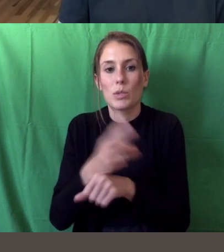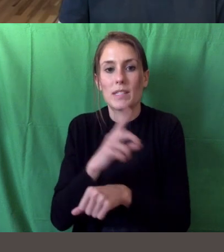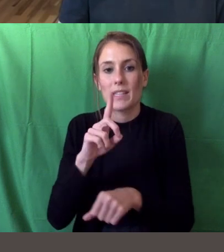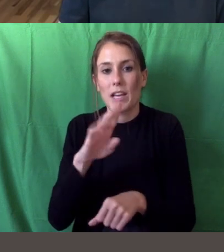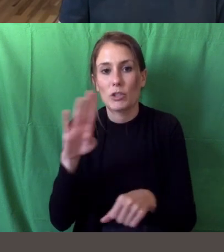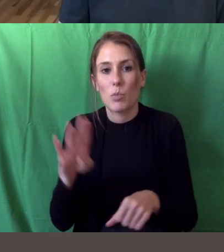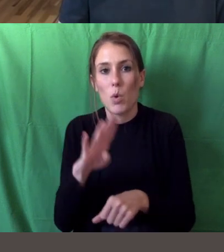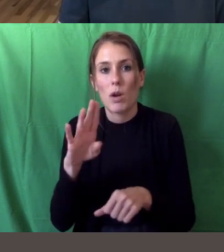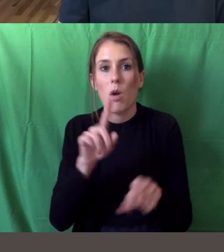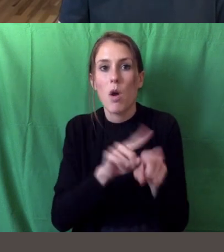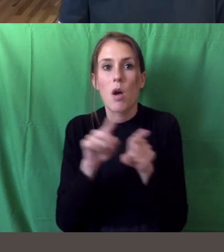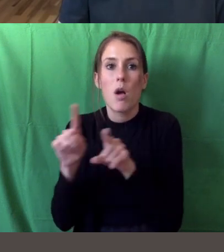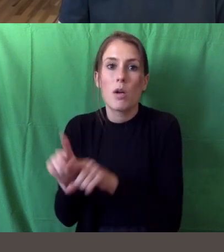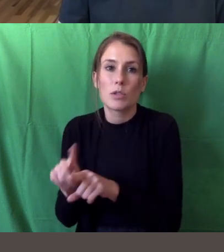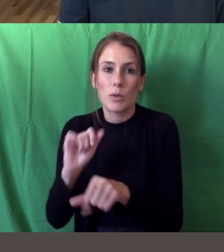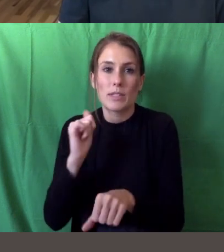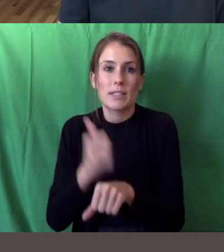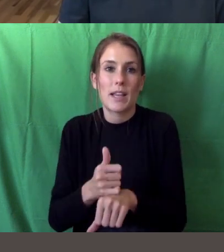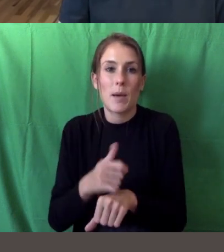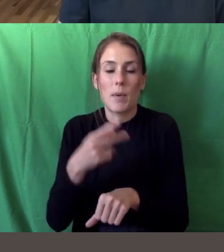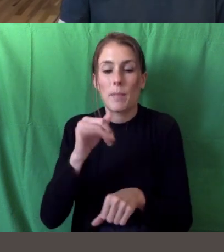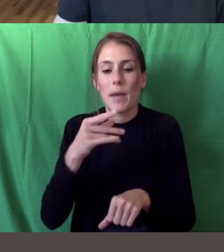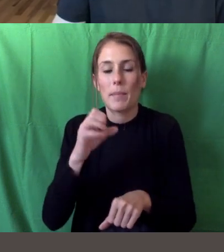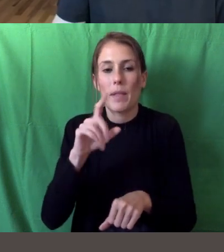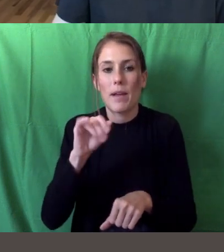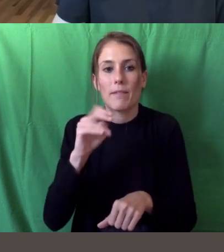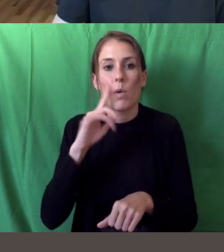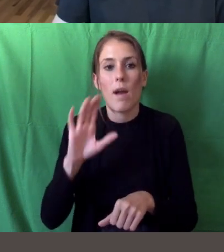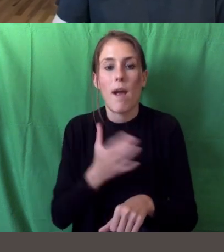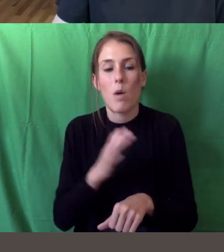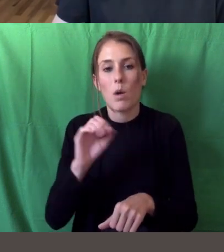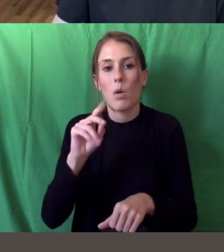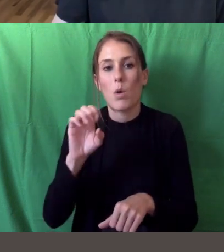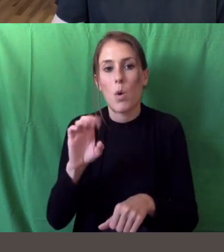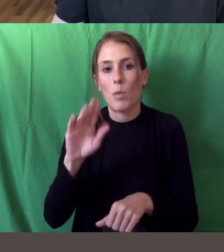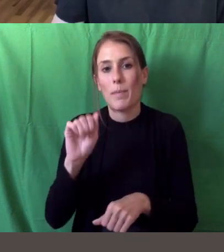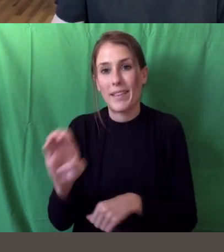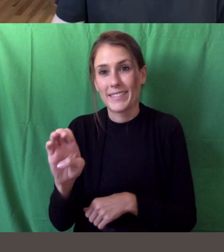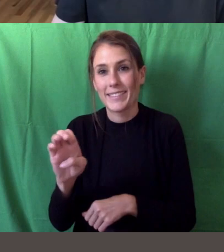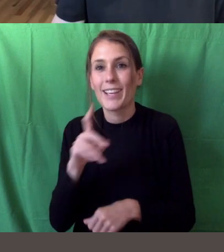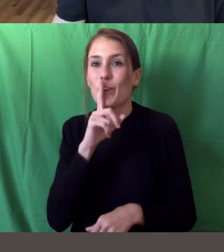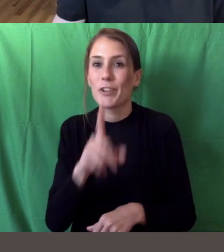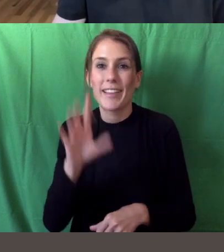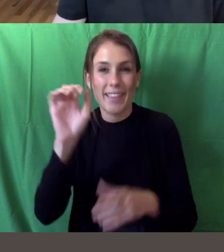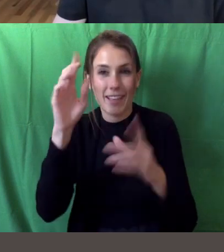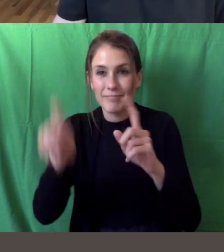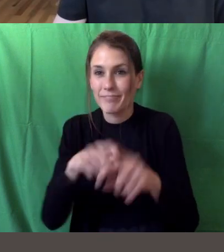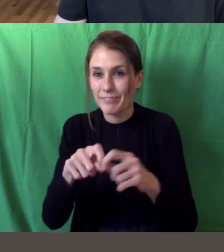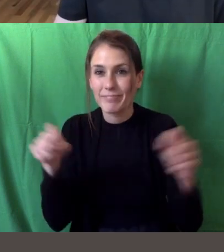as well as set up a CI/CD pipeline for our code base. And that pretty much wraps up this talk.